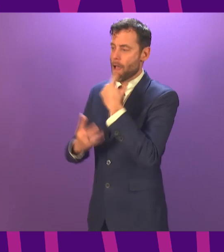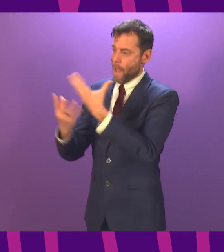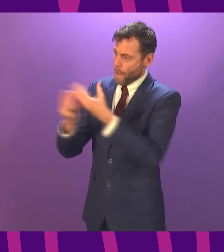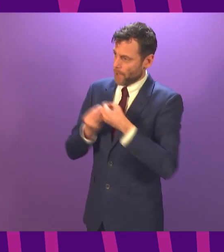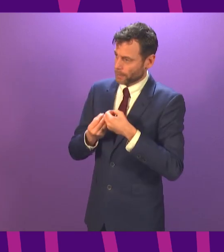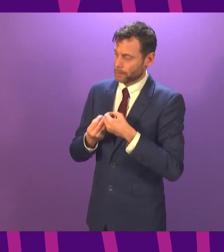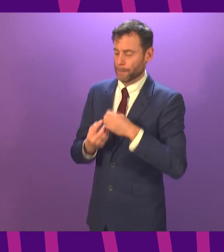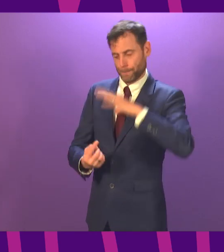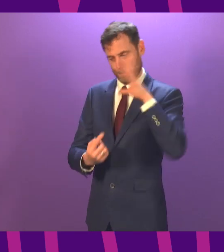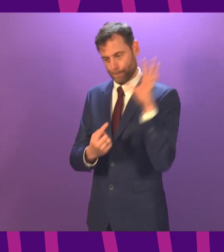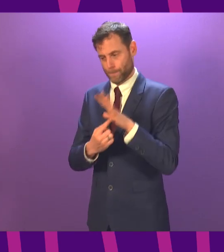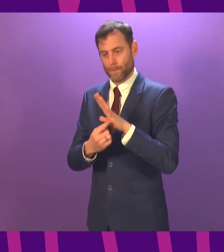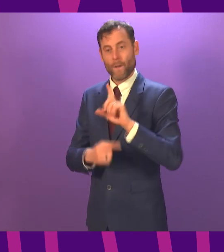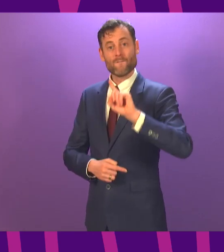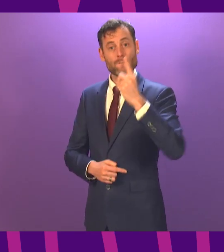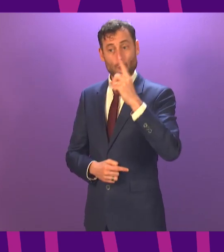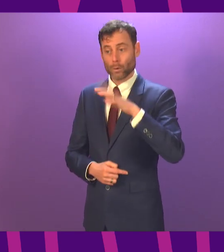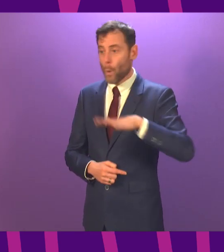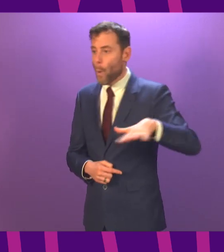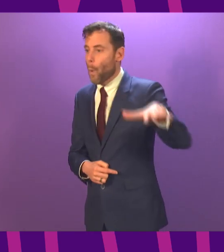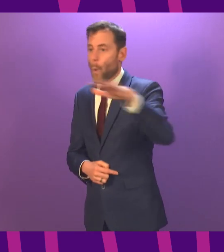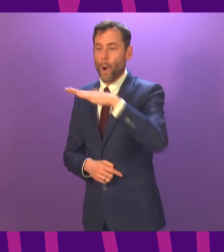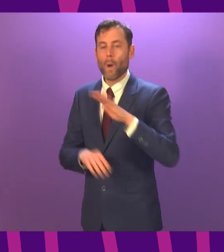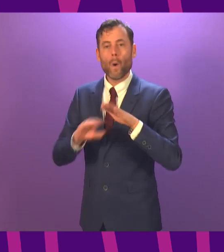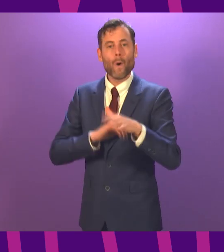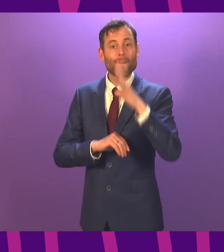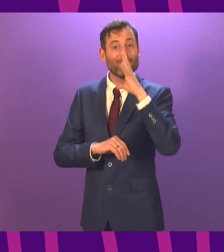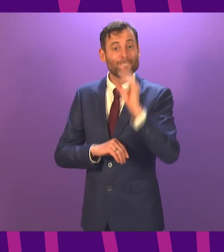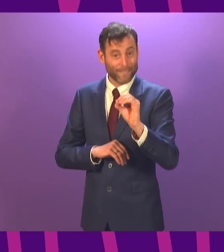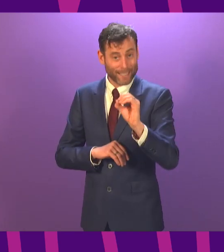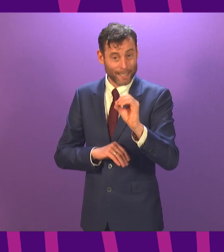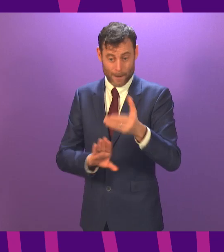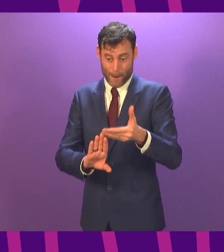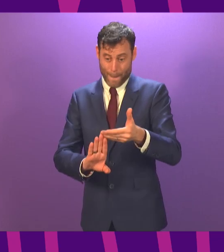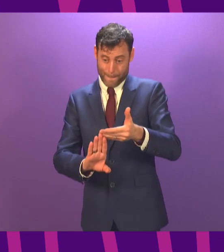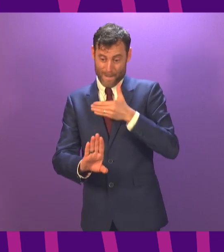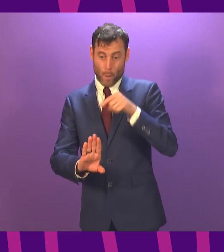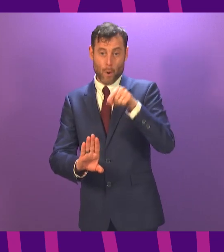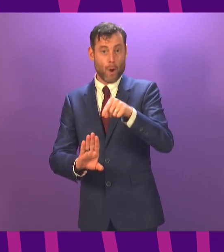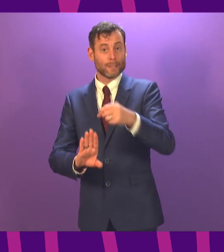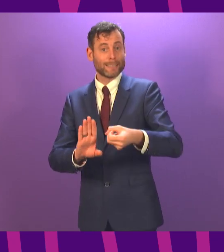over the age of 50 by the spring, if we can. As we go into the summer, the rest of the